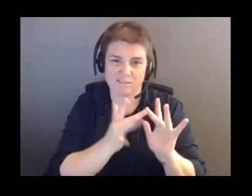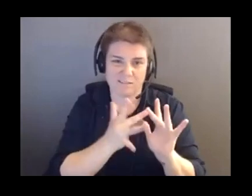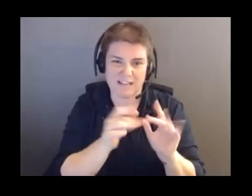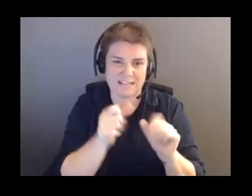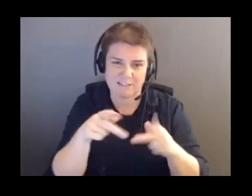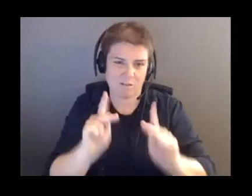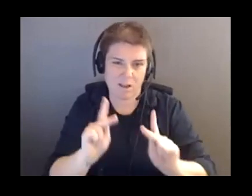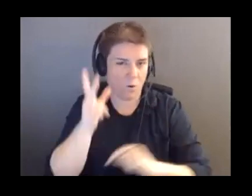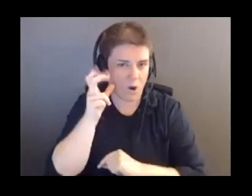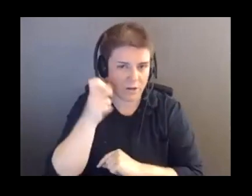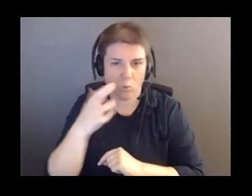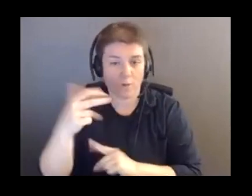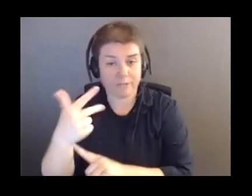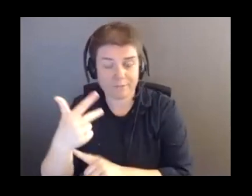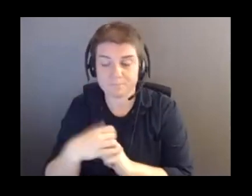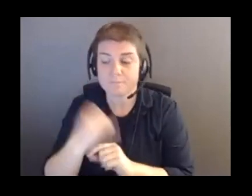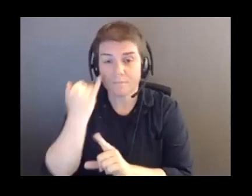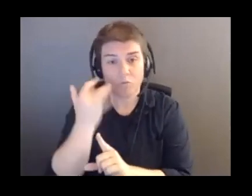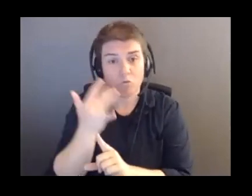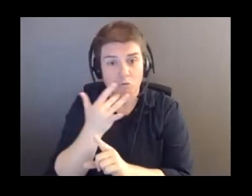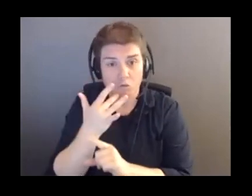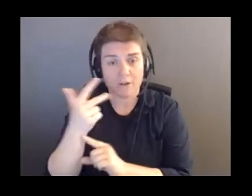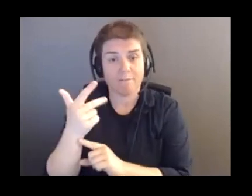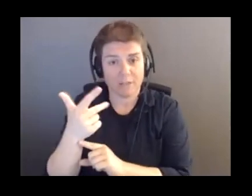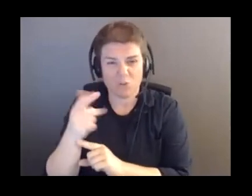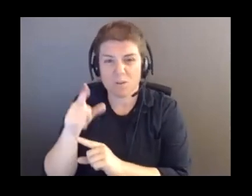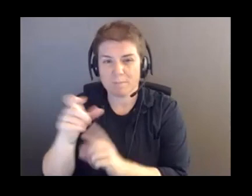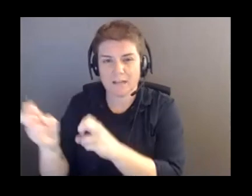if you do want to share a video, they must be uploaded to a sharing site such as YouTube,